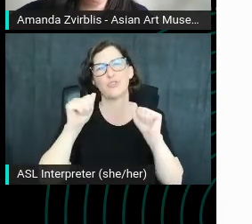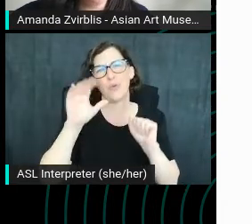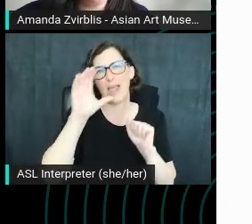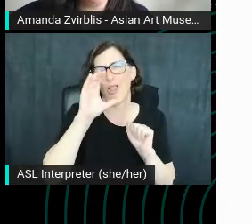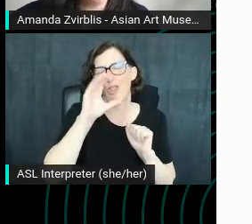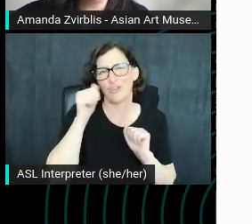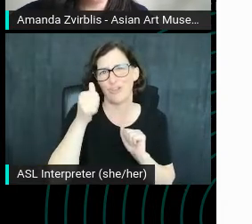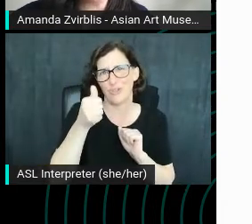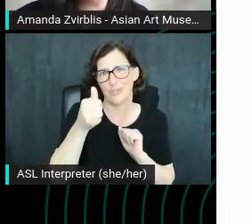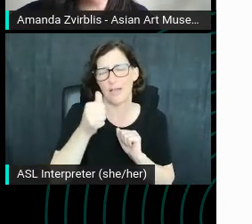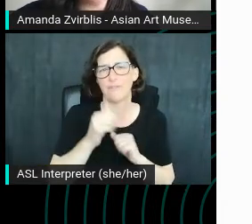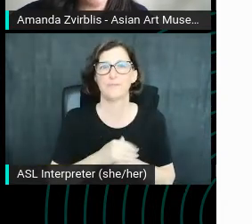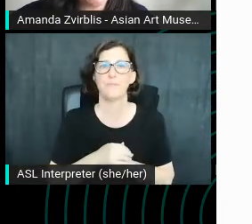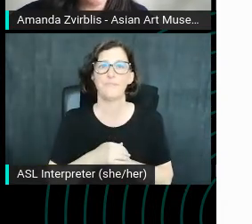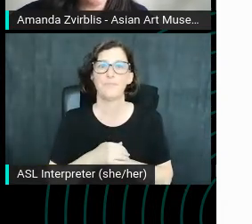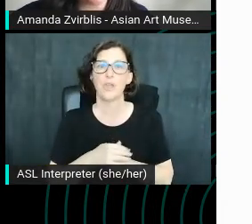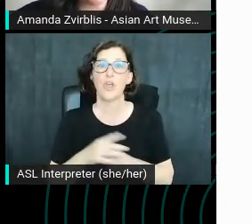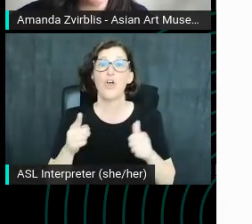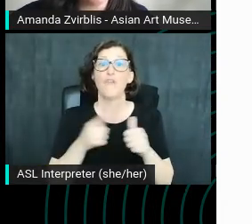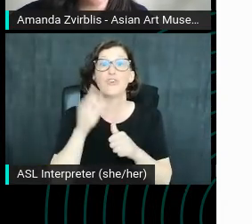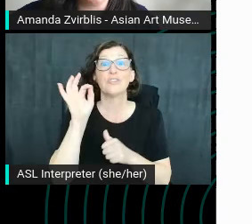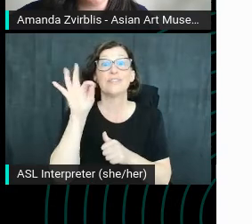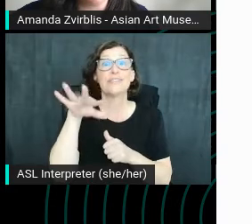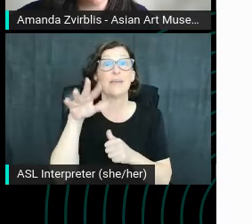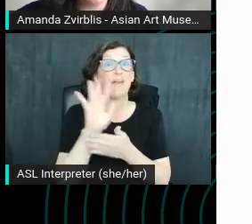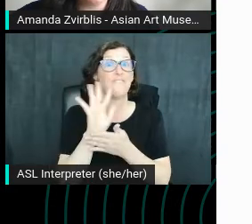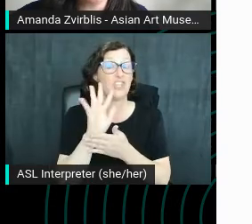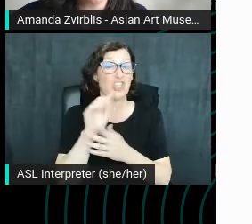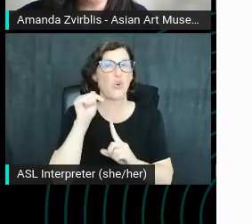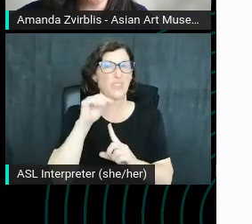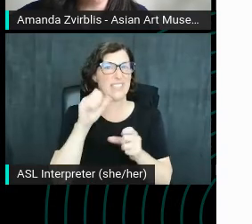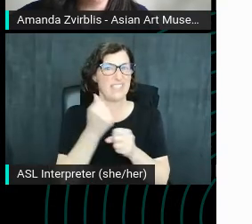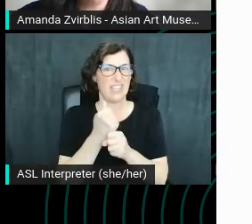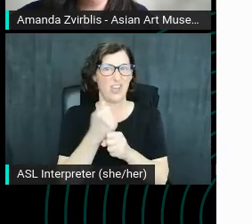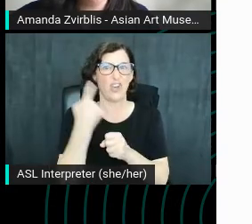We made our first tips video this year for the teamLab exhibition.